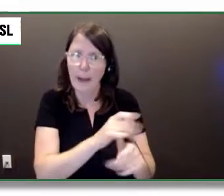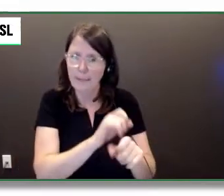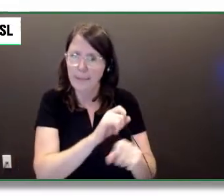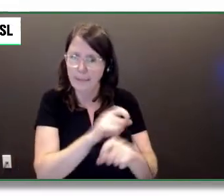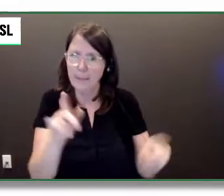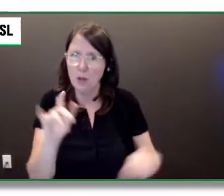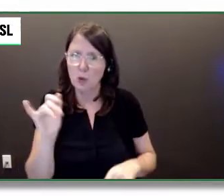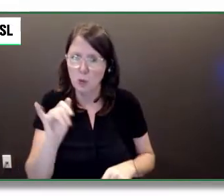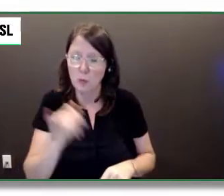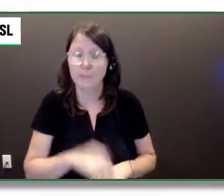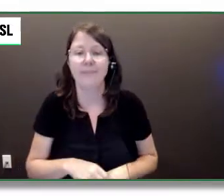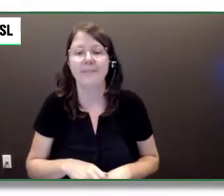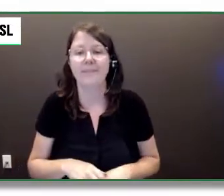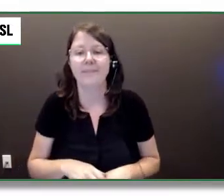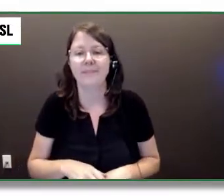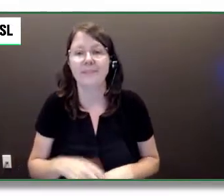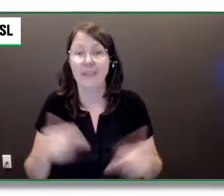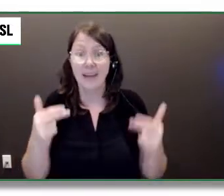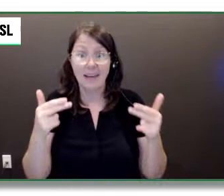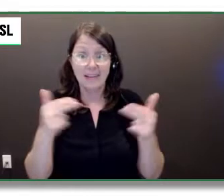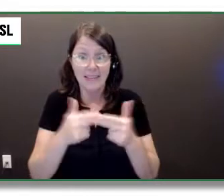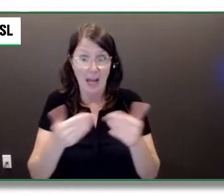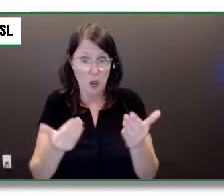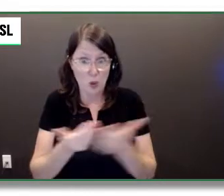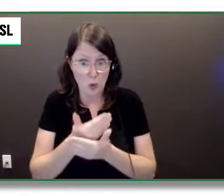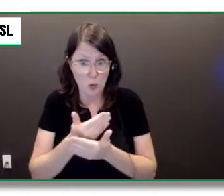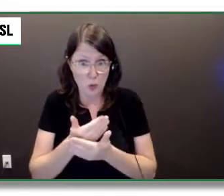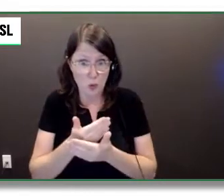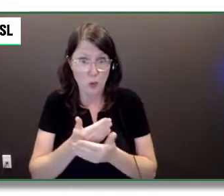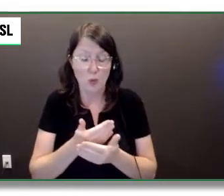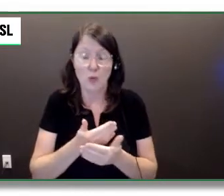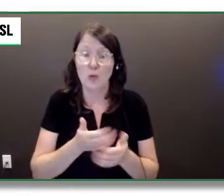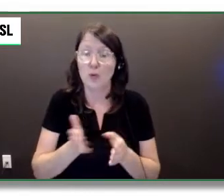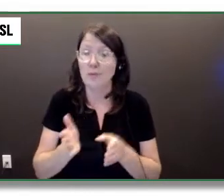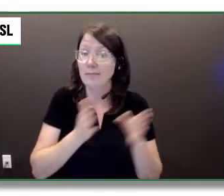the right just a short outline of this short presentation. First is this